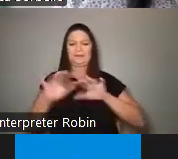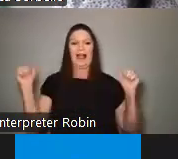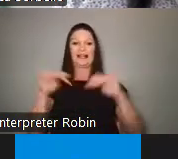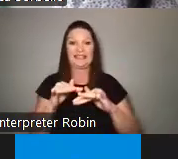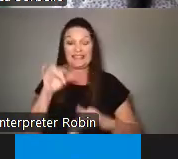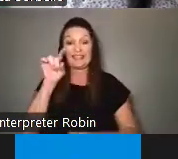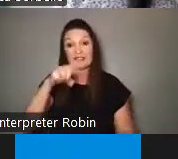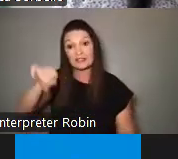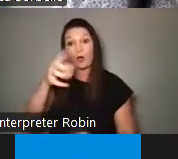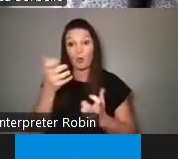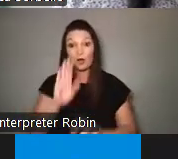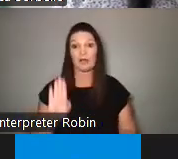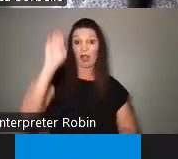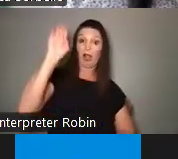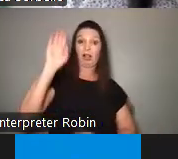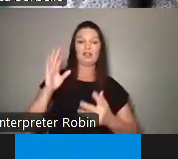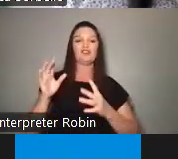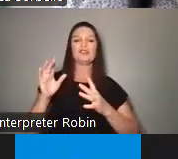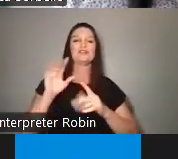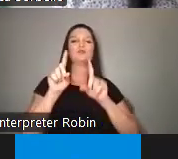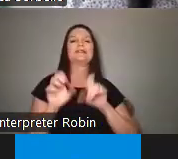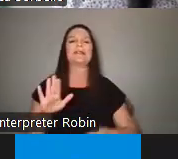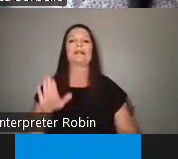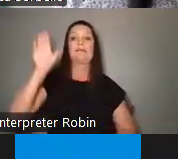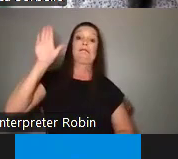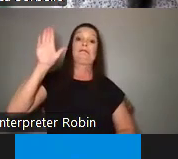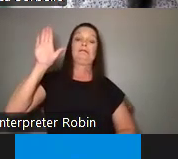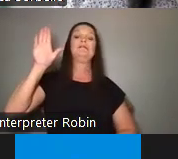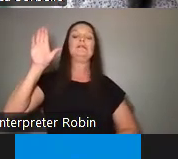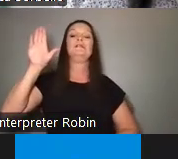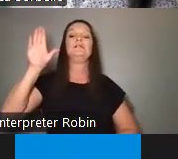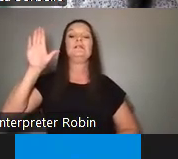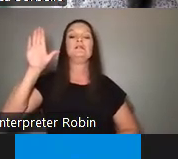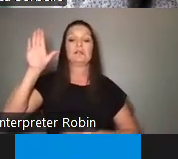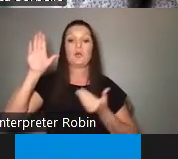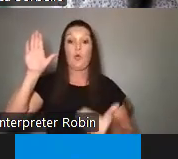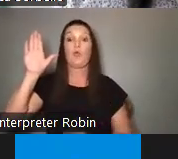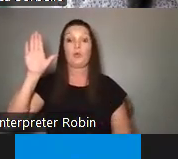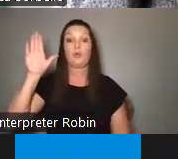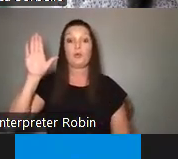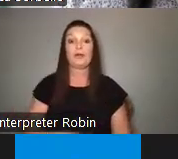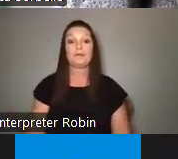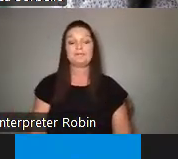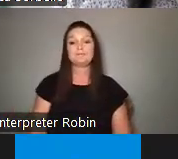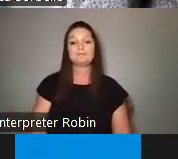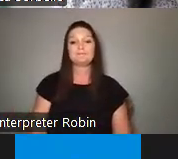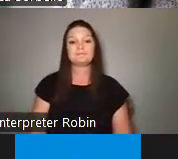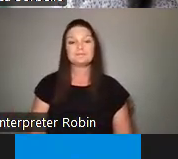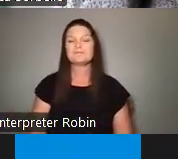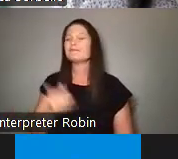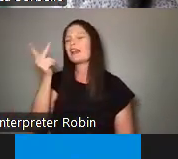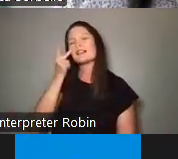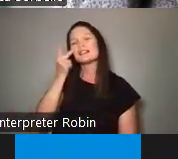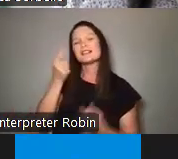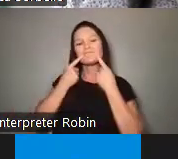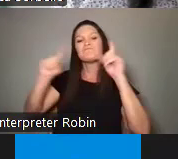hand. Just -- let's just see if this works